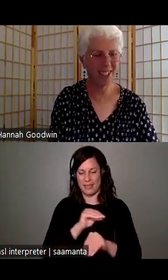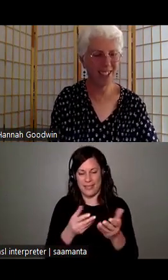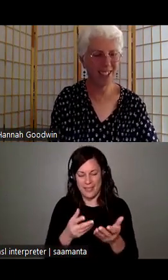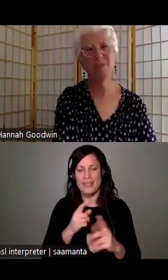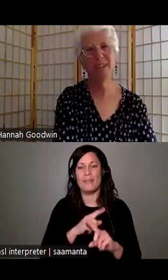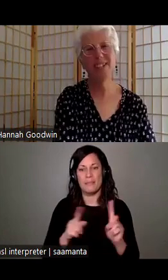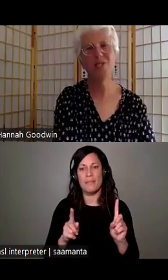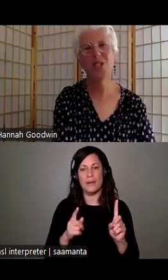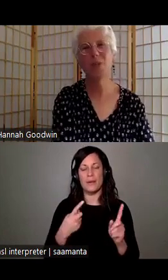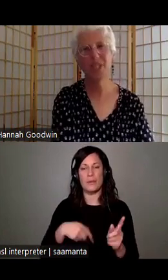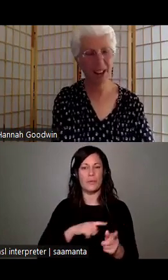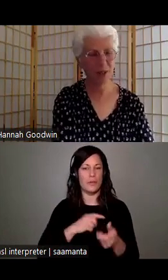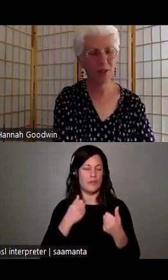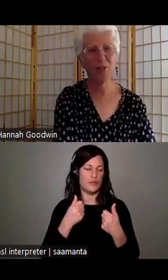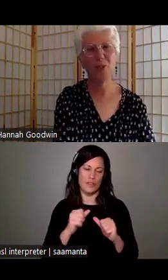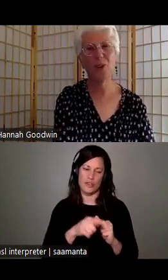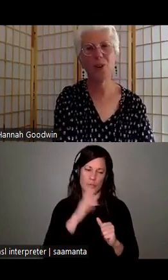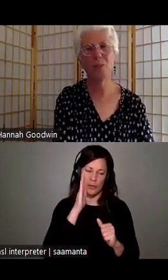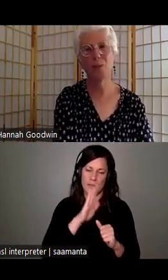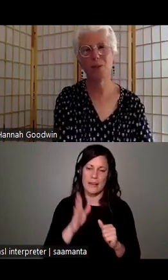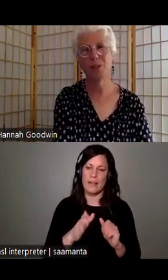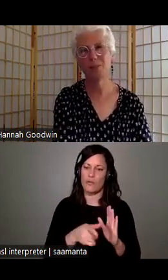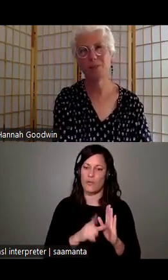but you still wouldn't ever review your own proposal.